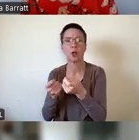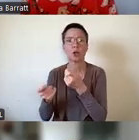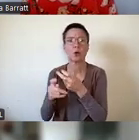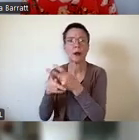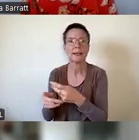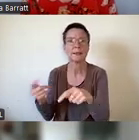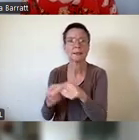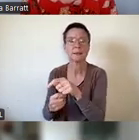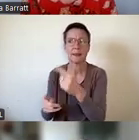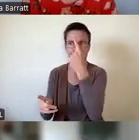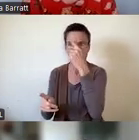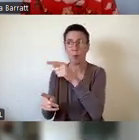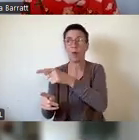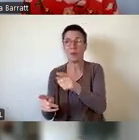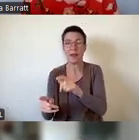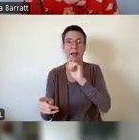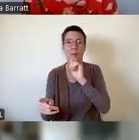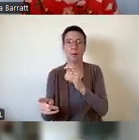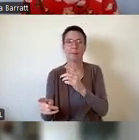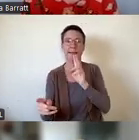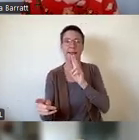kind of hashtags that curators might be interacting with.